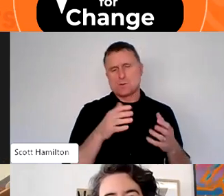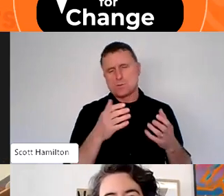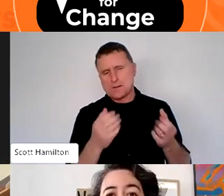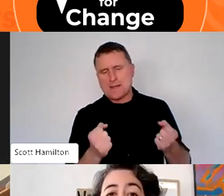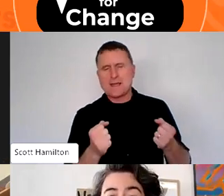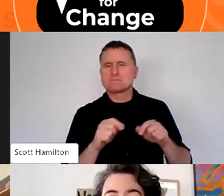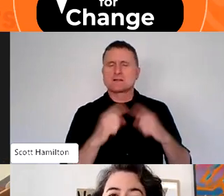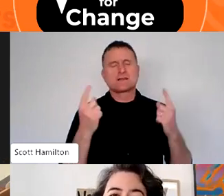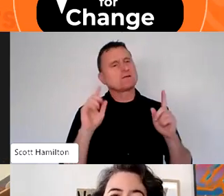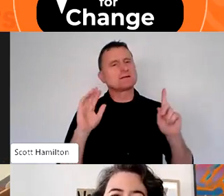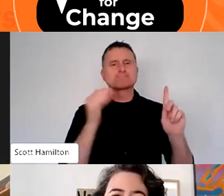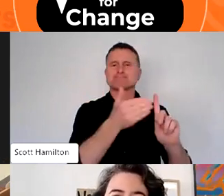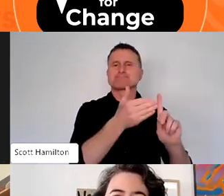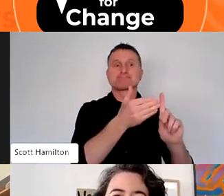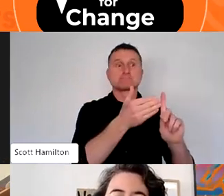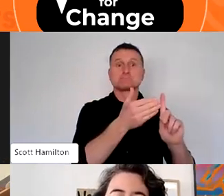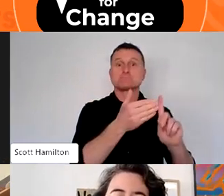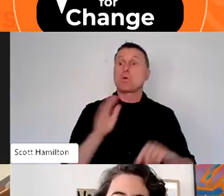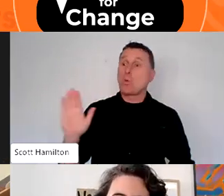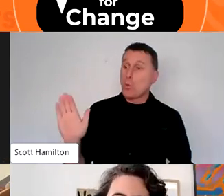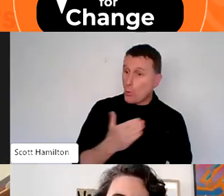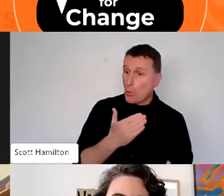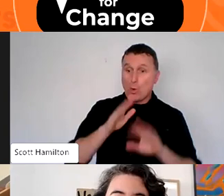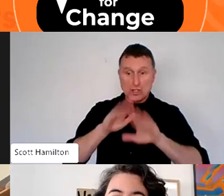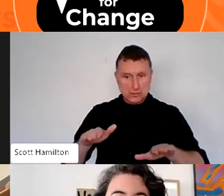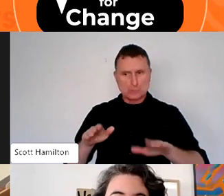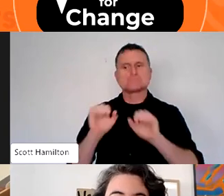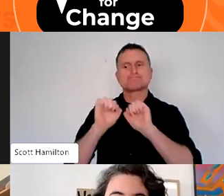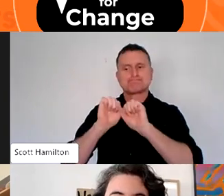pounamu te rongo, that all children live their best lives. And I think,